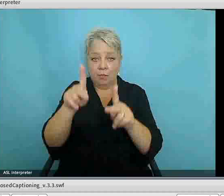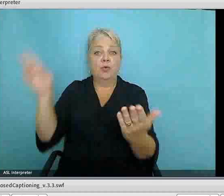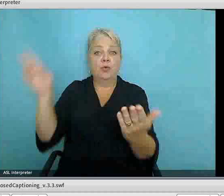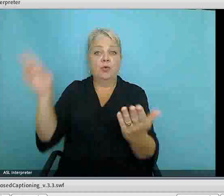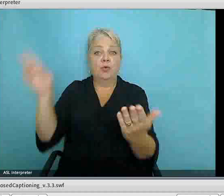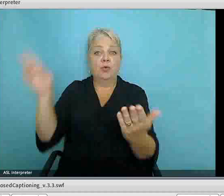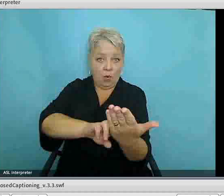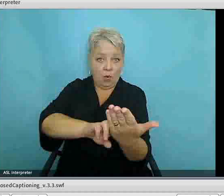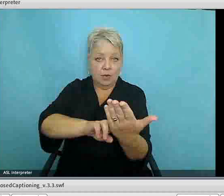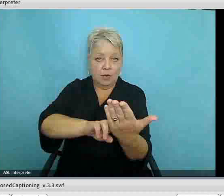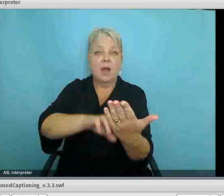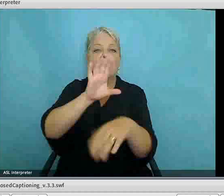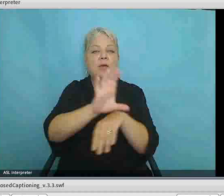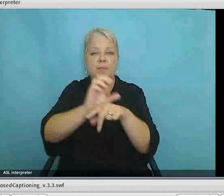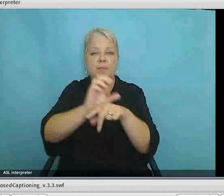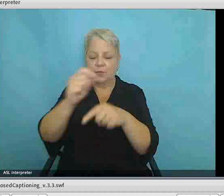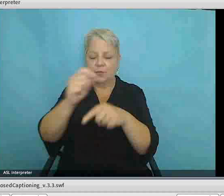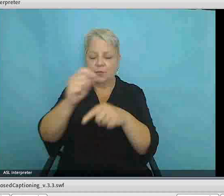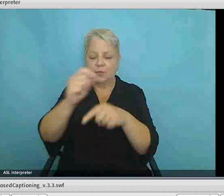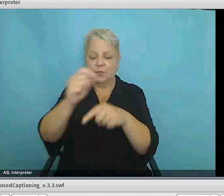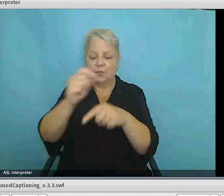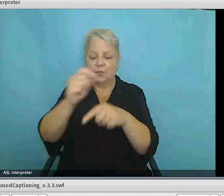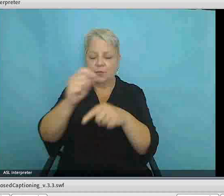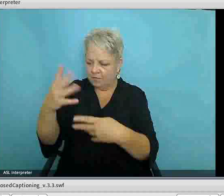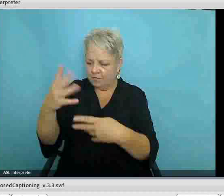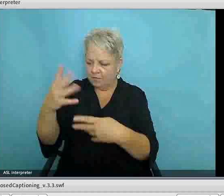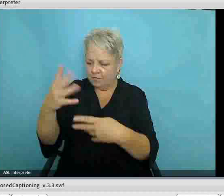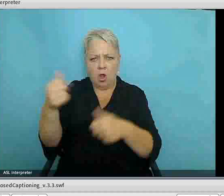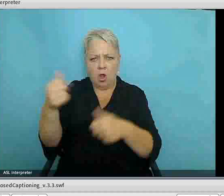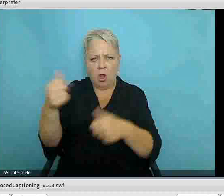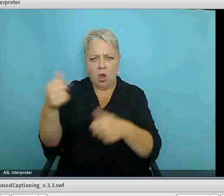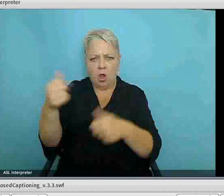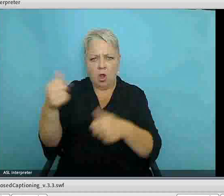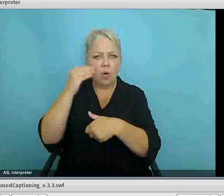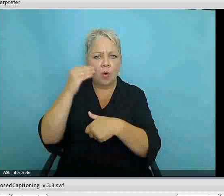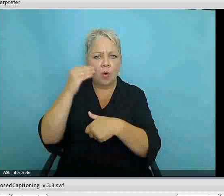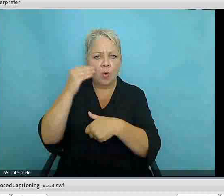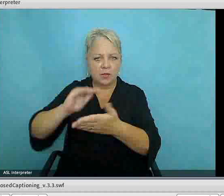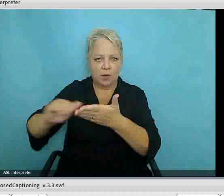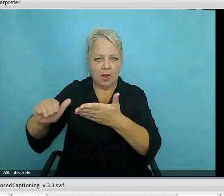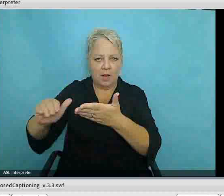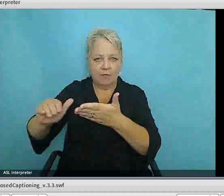able to enroll you in One Care because you are enrolled in a home and community-based waiver.